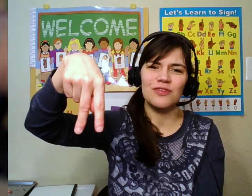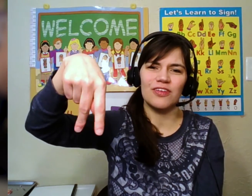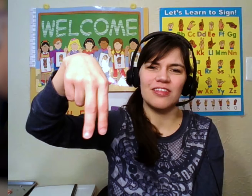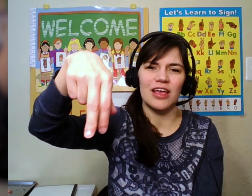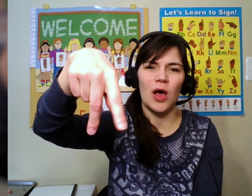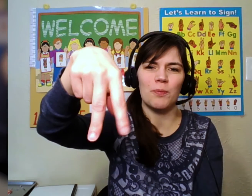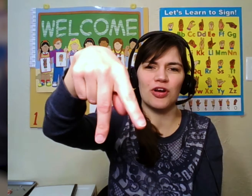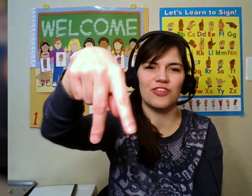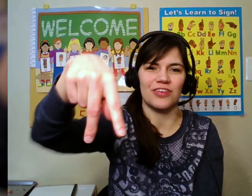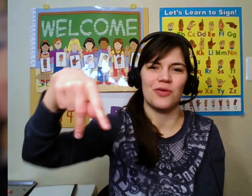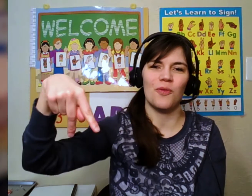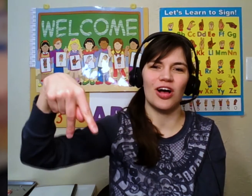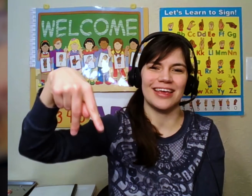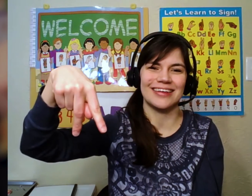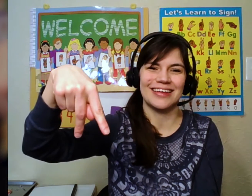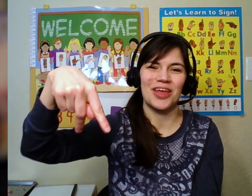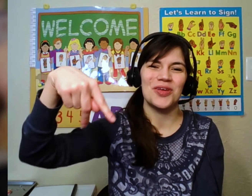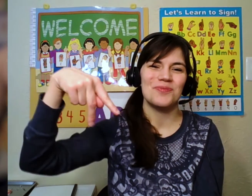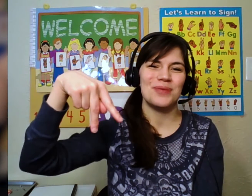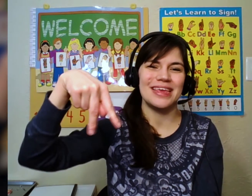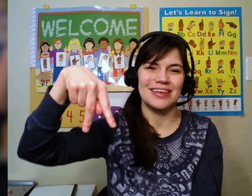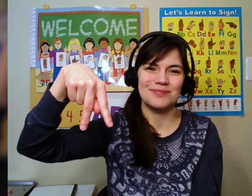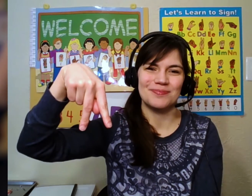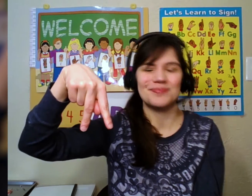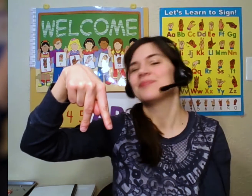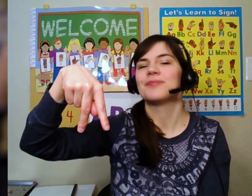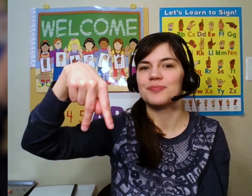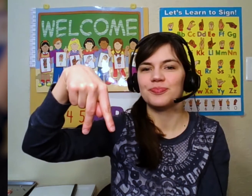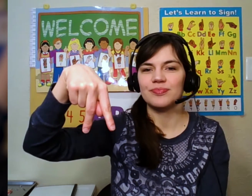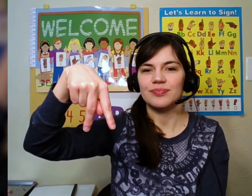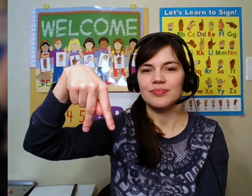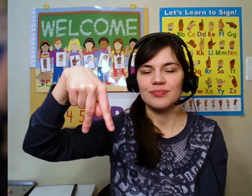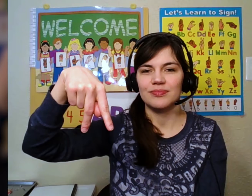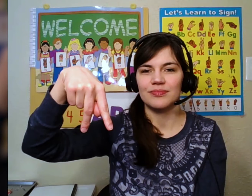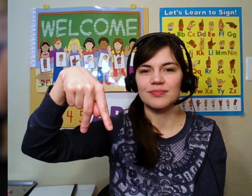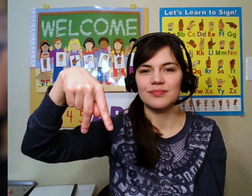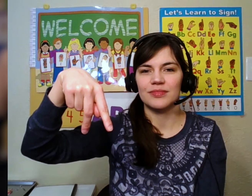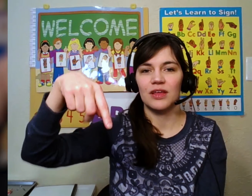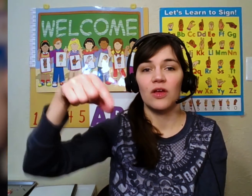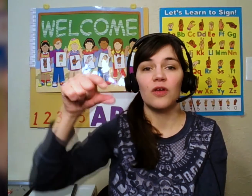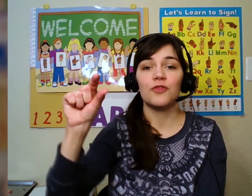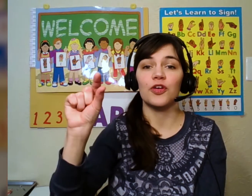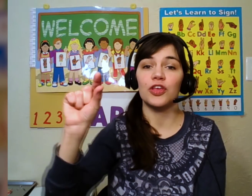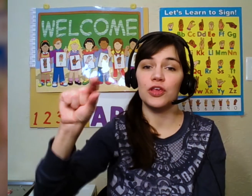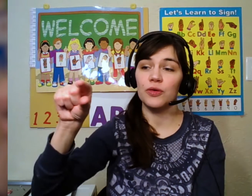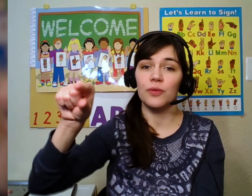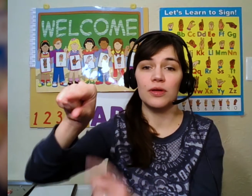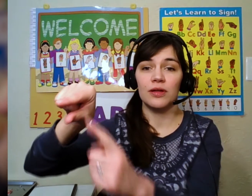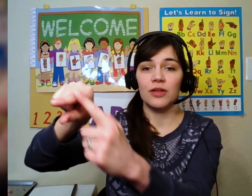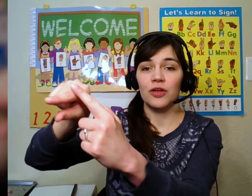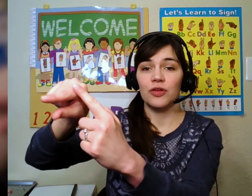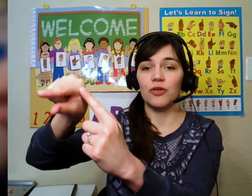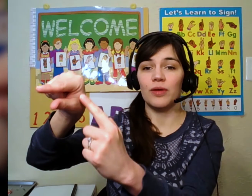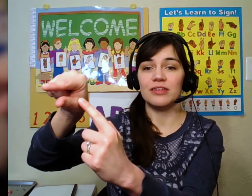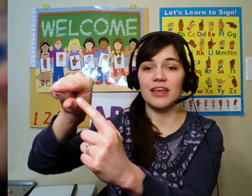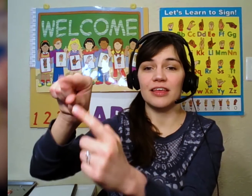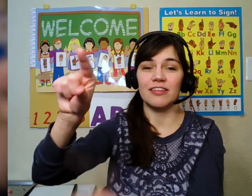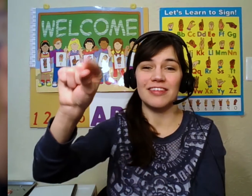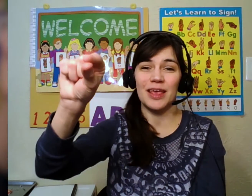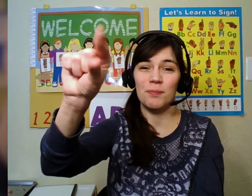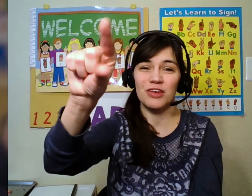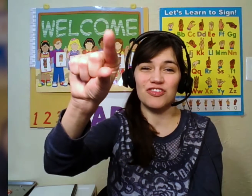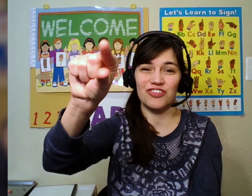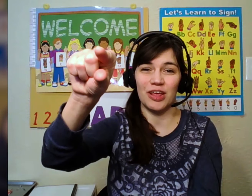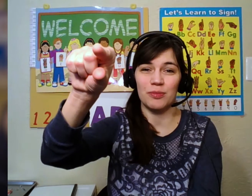kind of looks like a person walking. P. For Q, you're going to take the same pincher